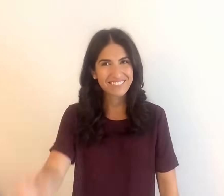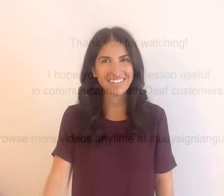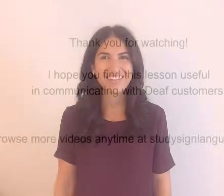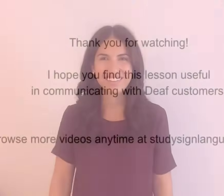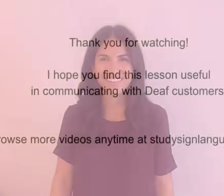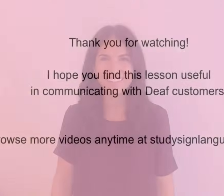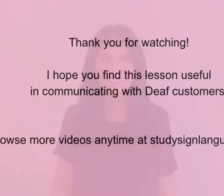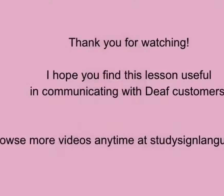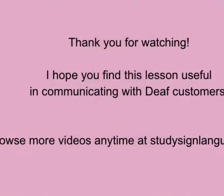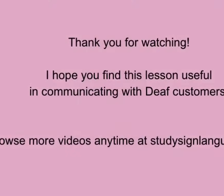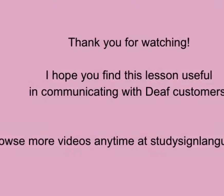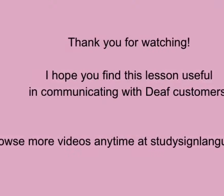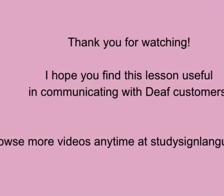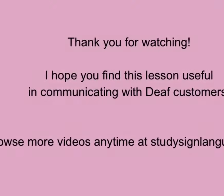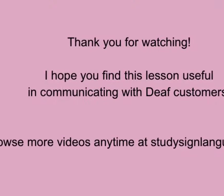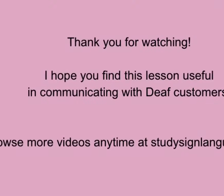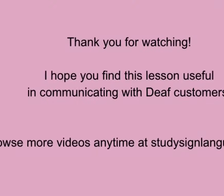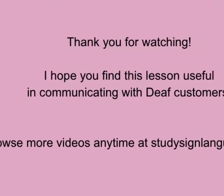Have a good day! Bye.